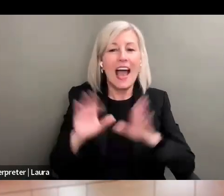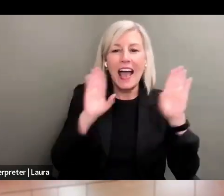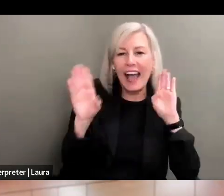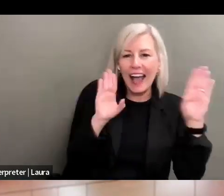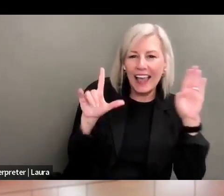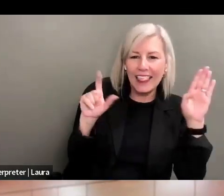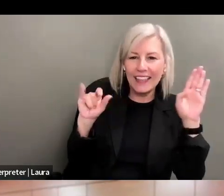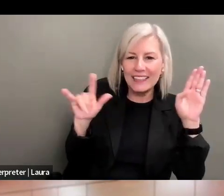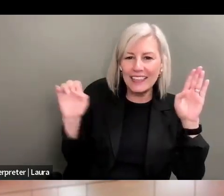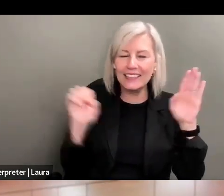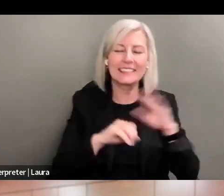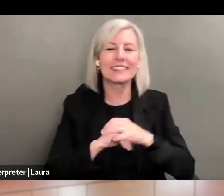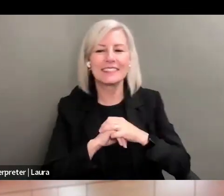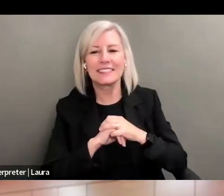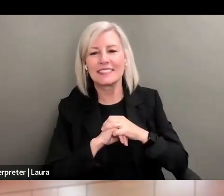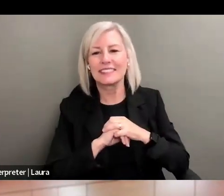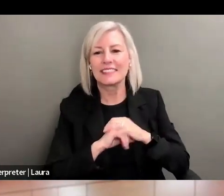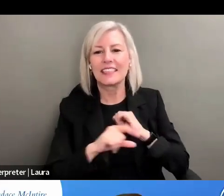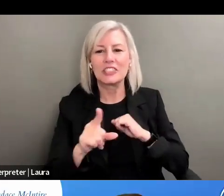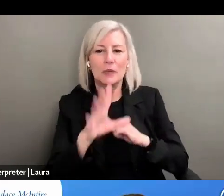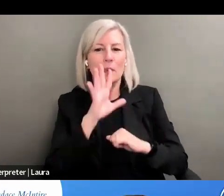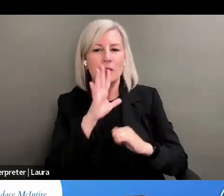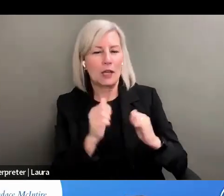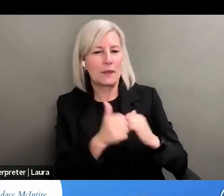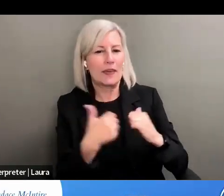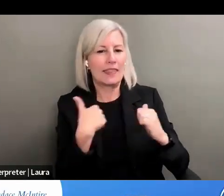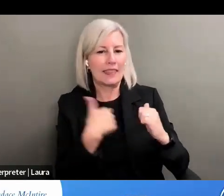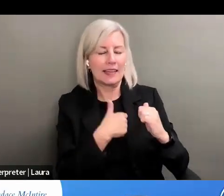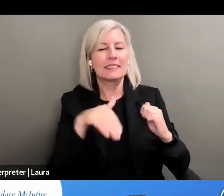She'll be talking with us on hearing assistive technology next month.